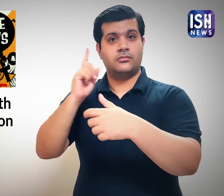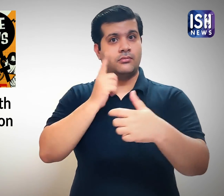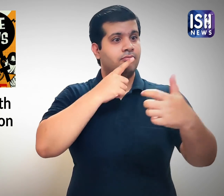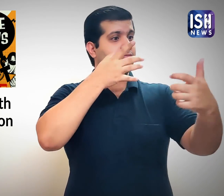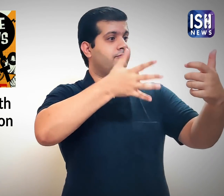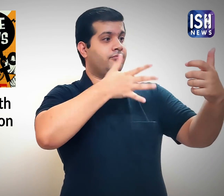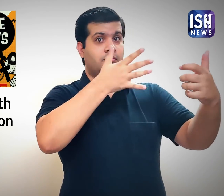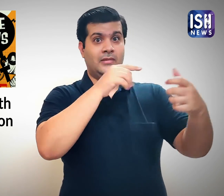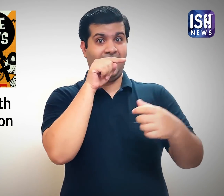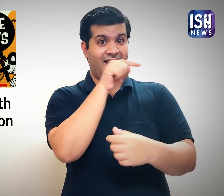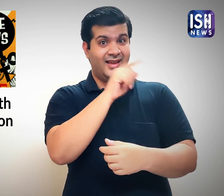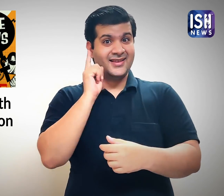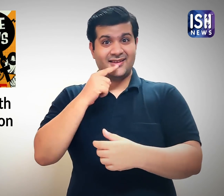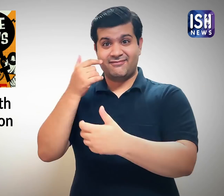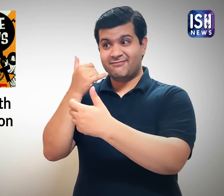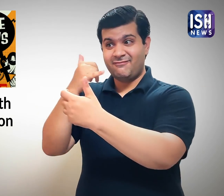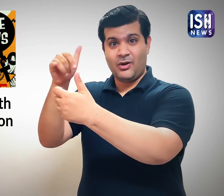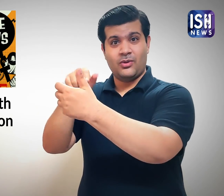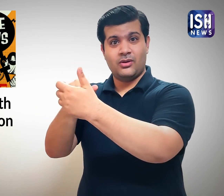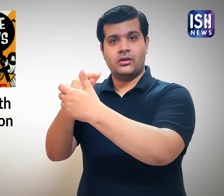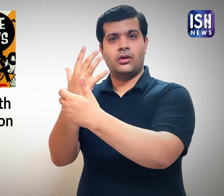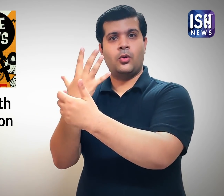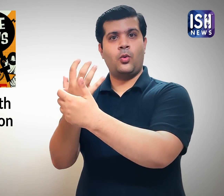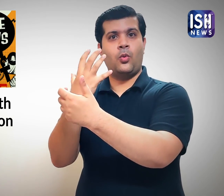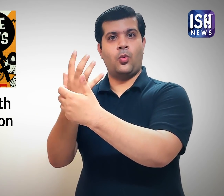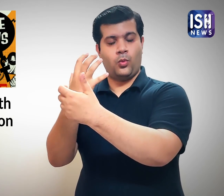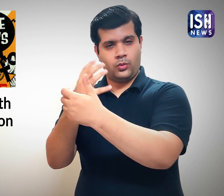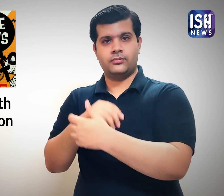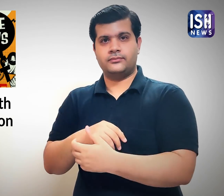The Deaf person's video call conversation was recorded.